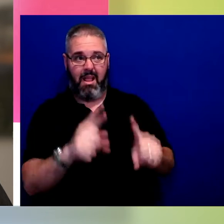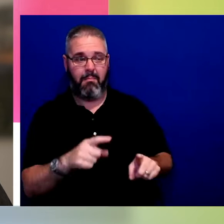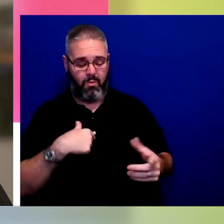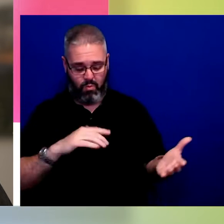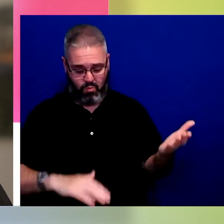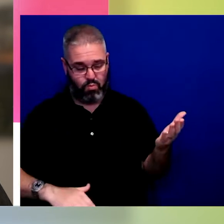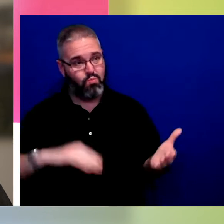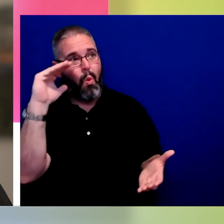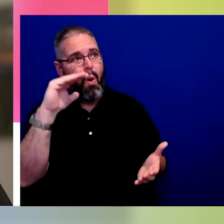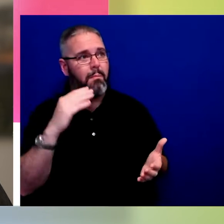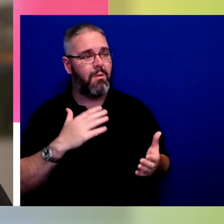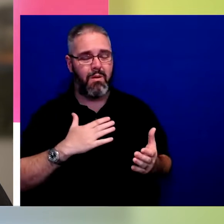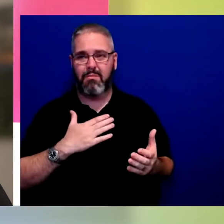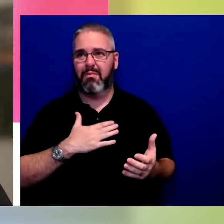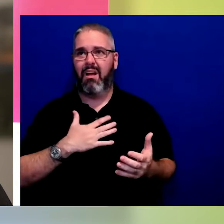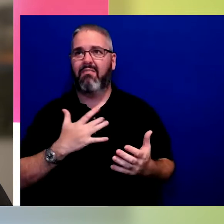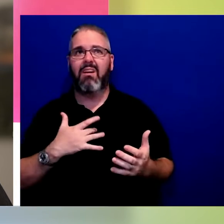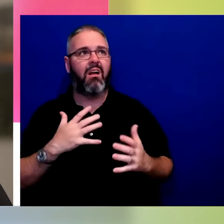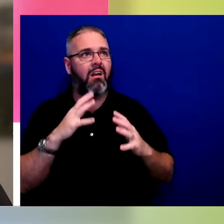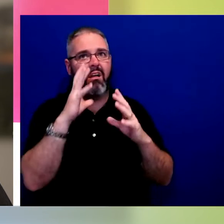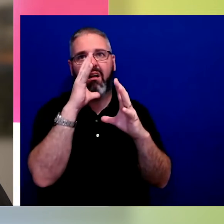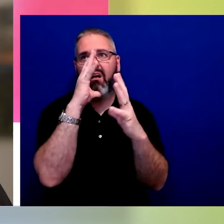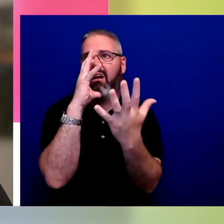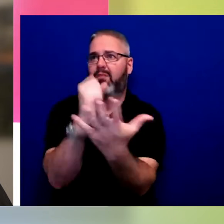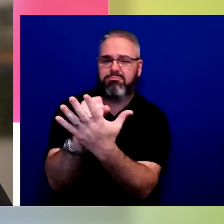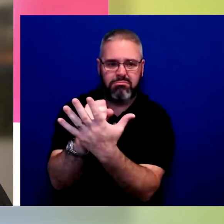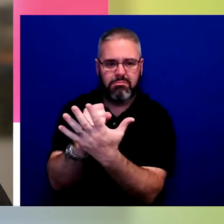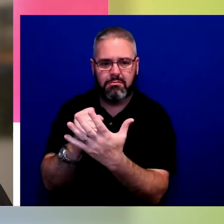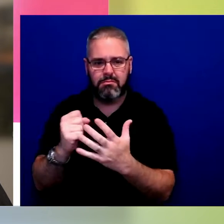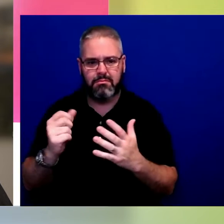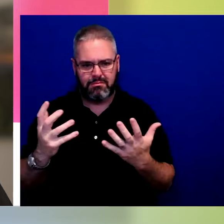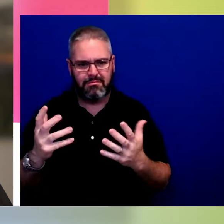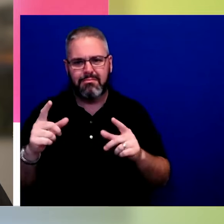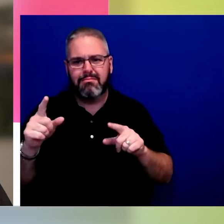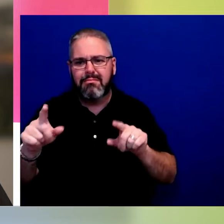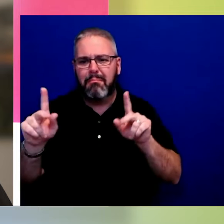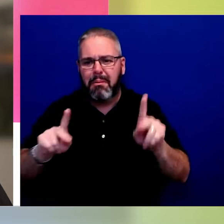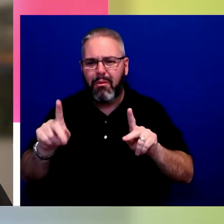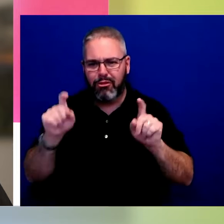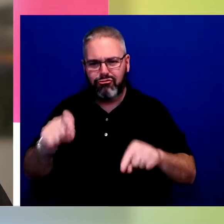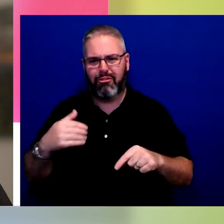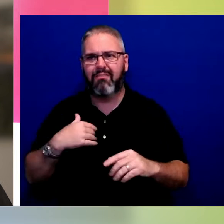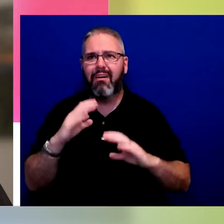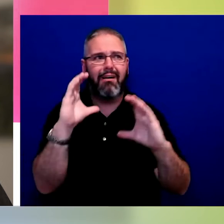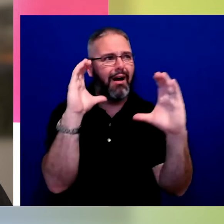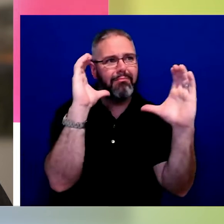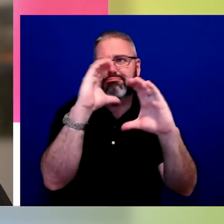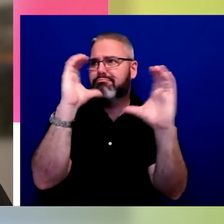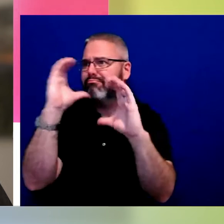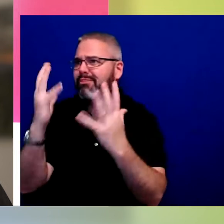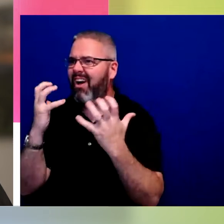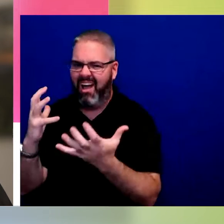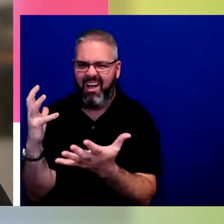I would assert that all humans have exploration in our DNA.